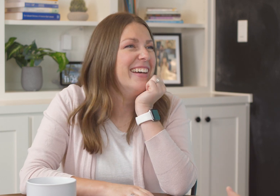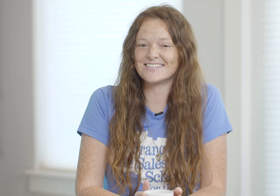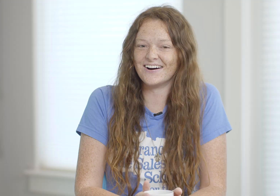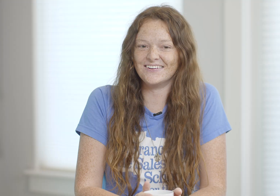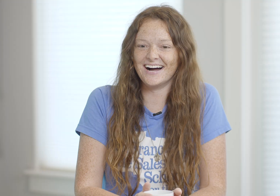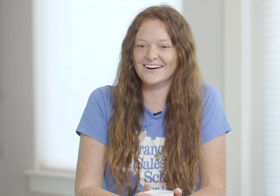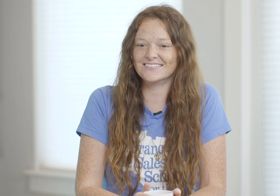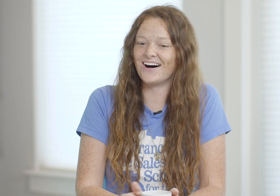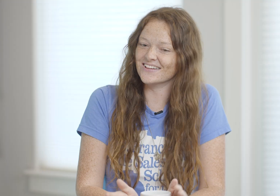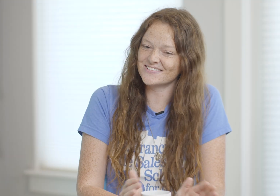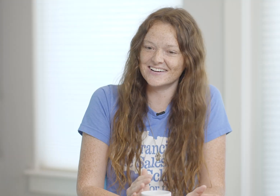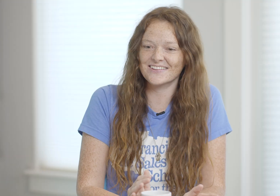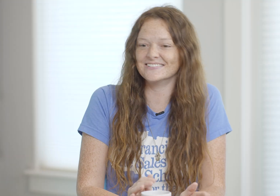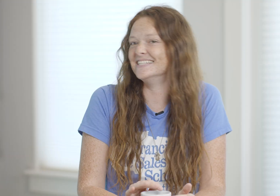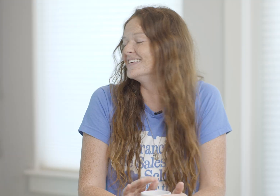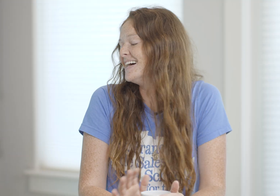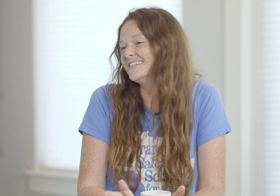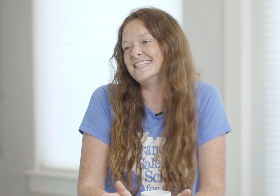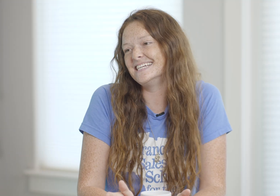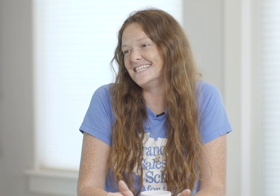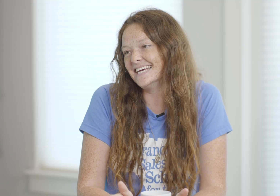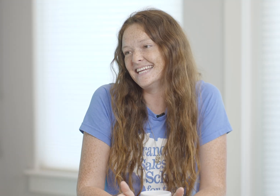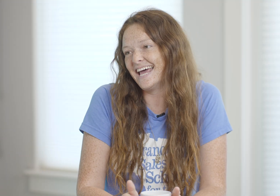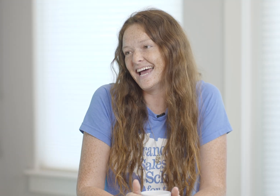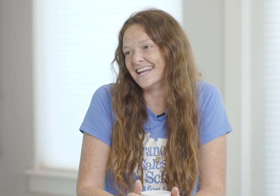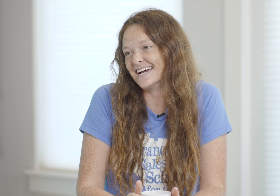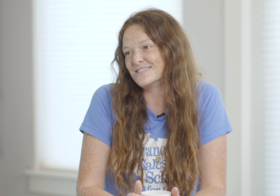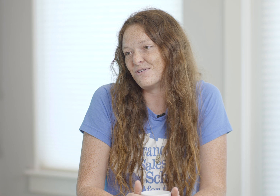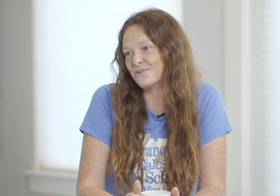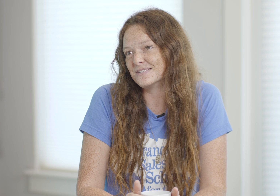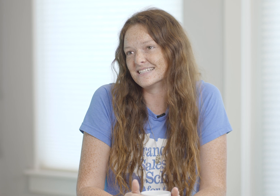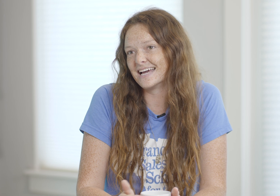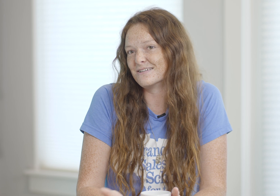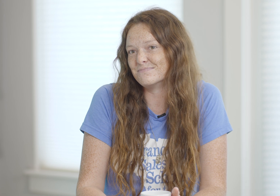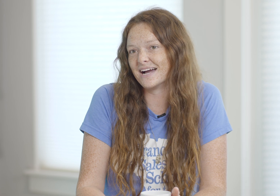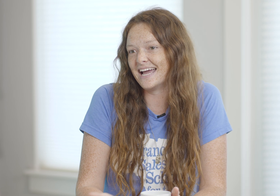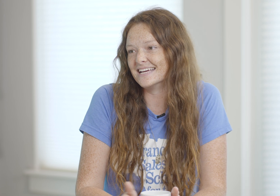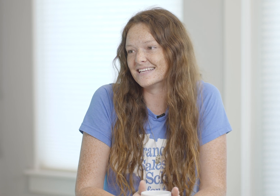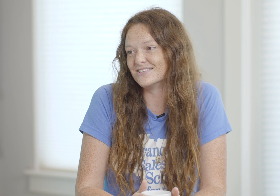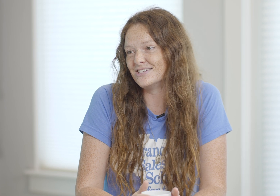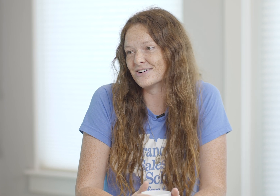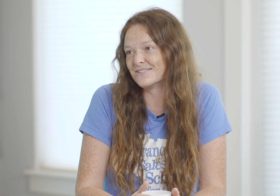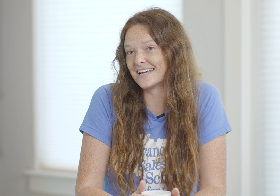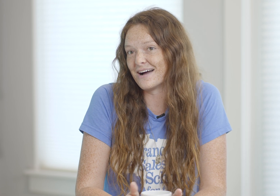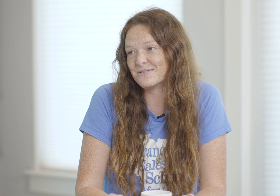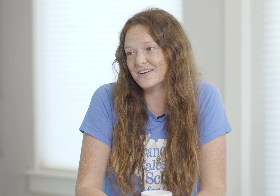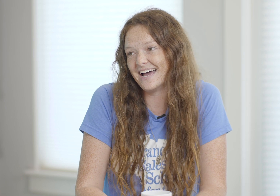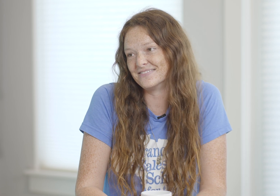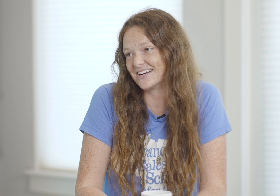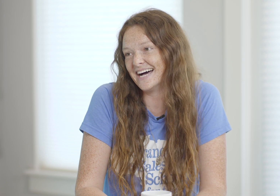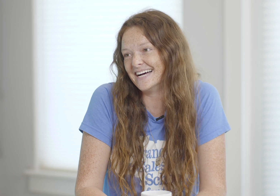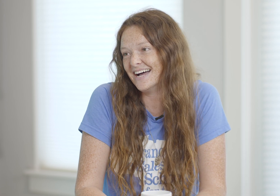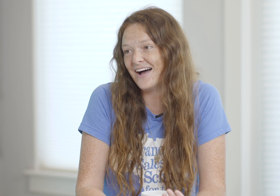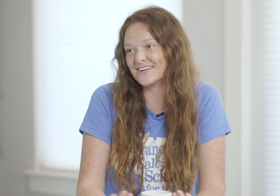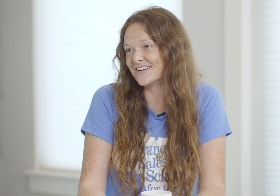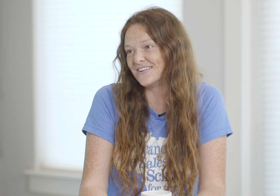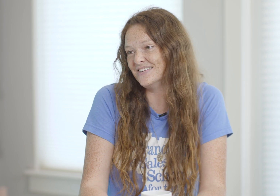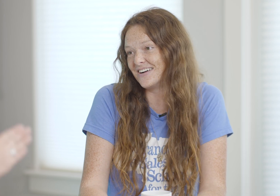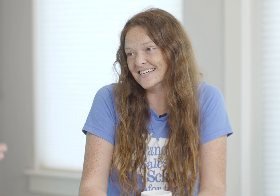So college went out the window. Everything did. And I told like my ASL teacher was like, I'm going to Africa, I'm going to go to Uganda.